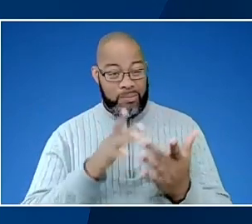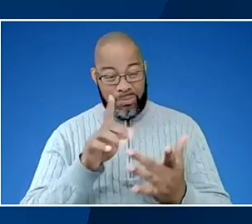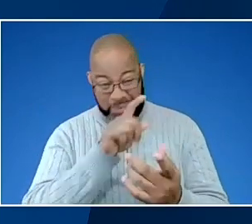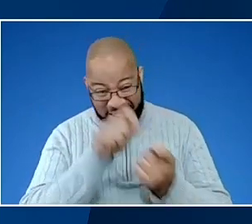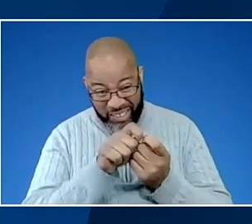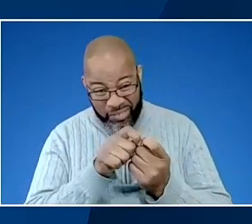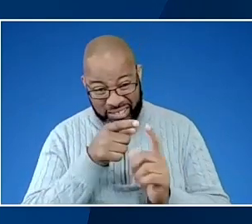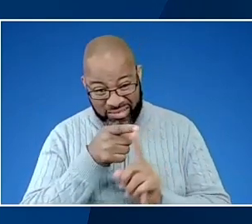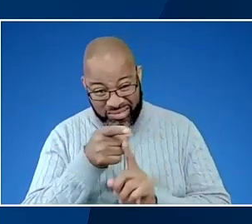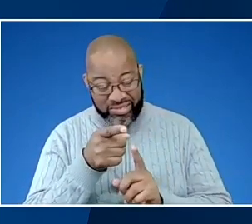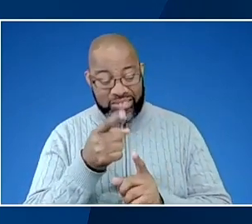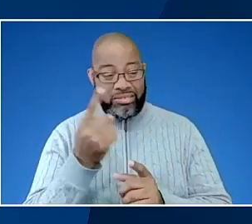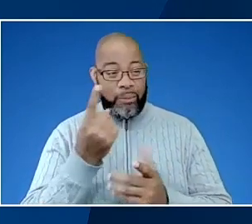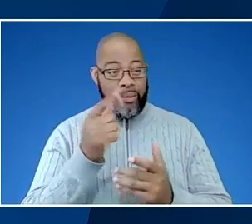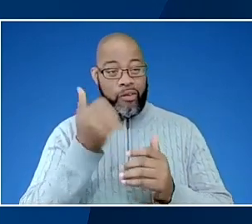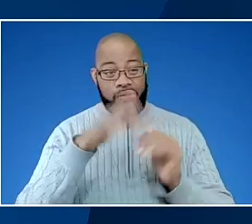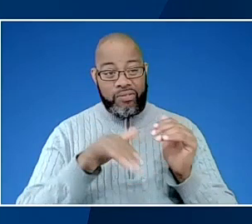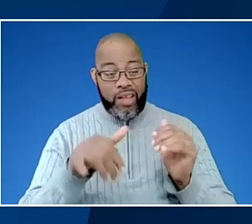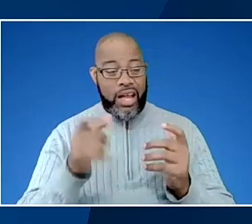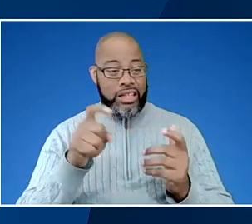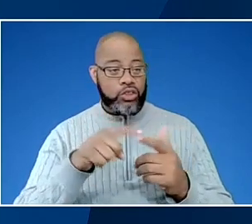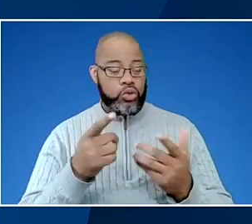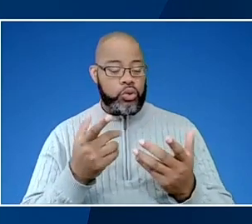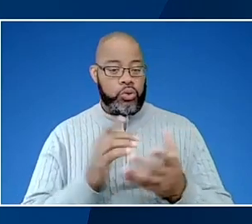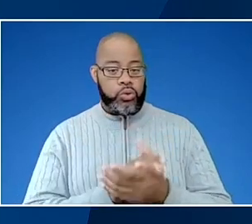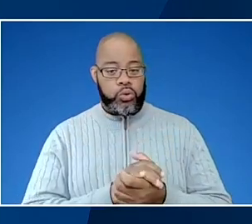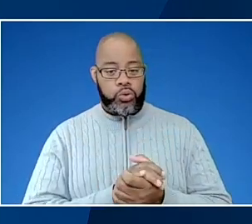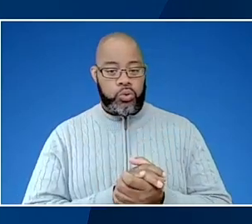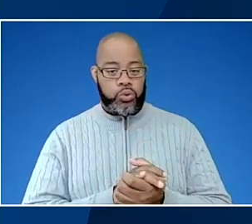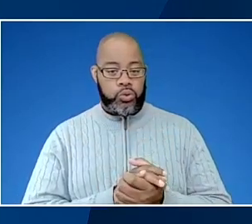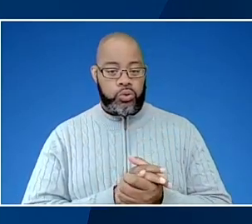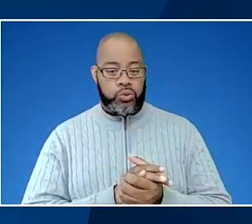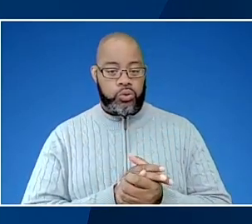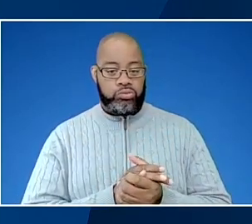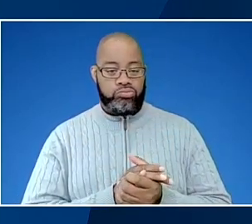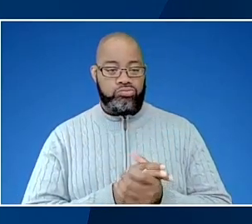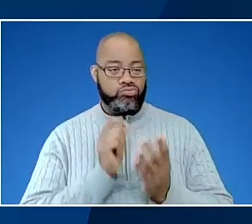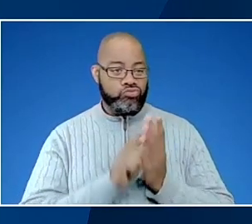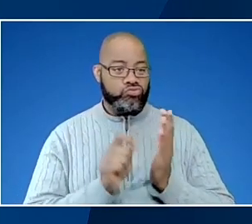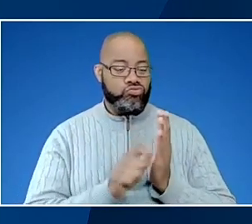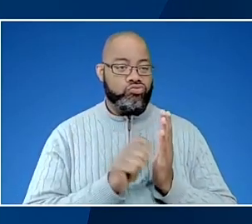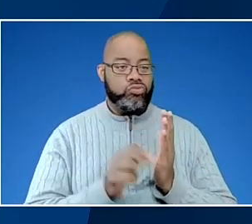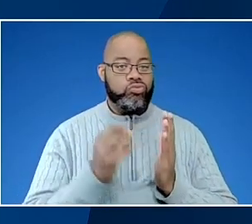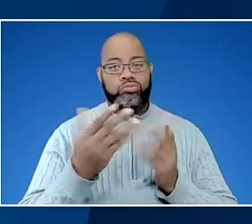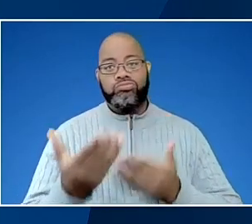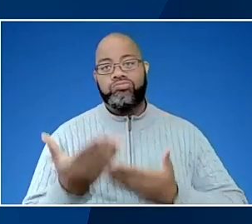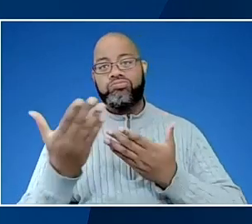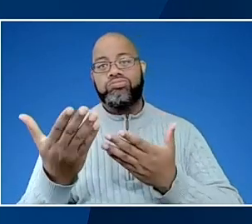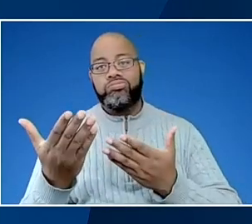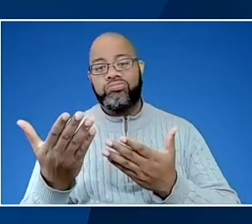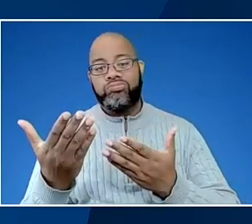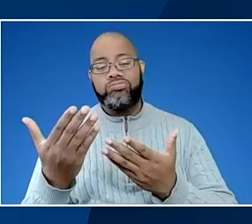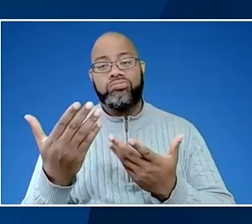something other than that needs to be written down or presented, I'm happy to provide that.